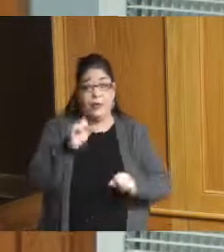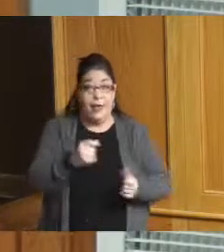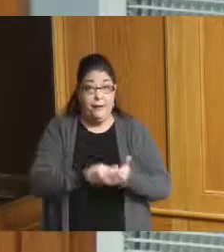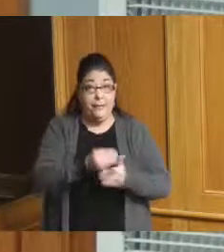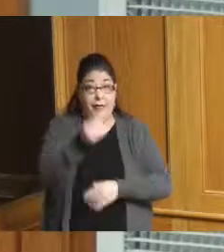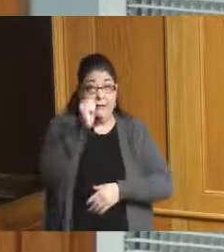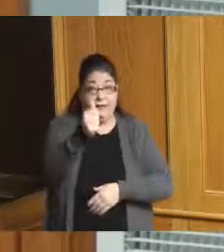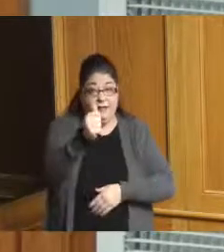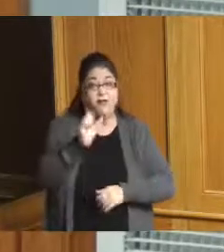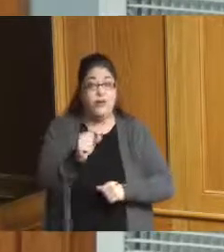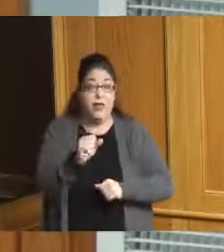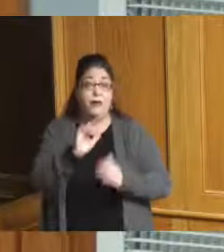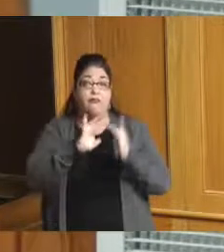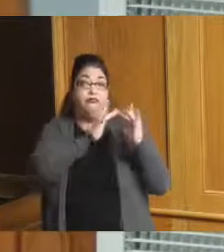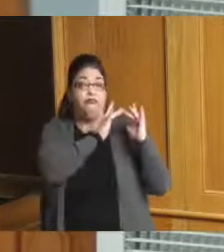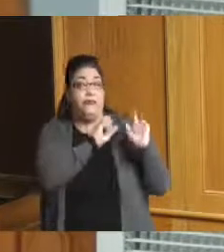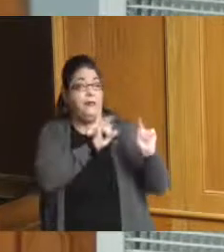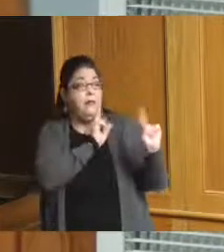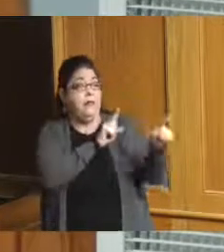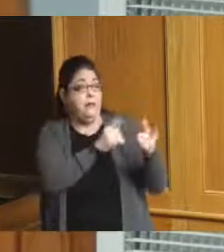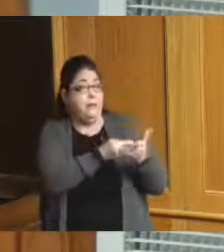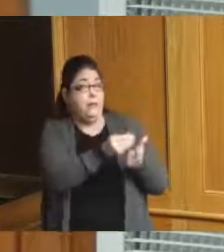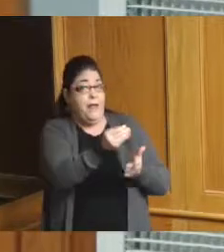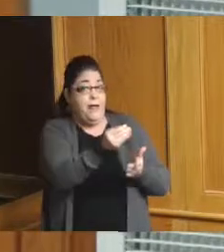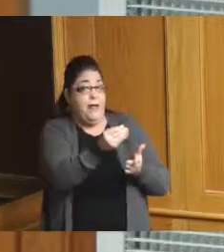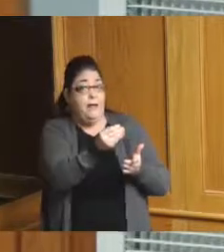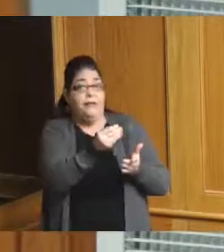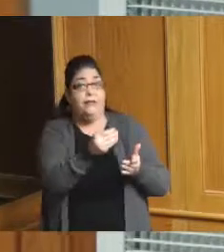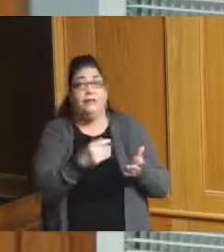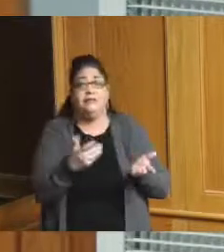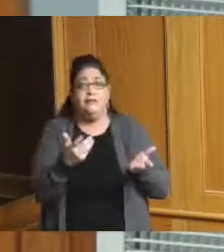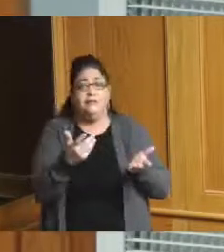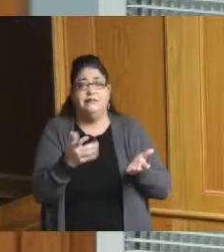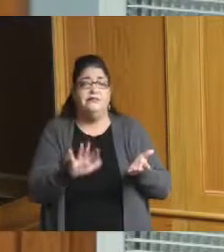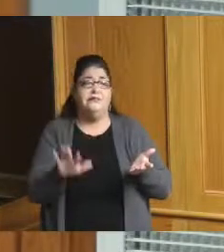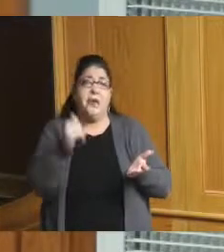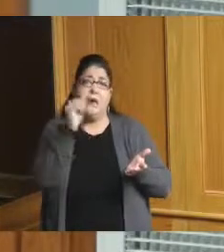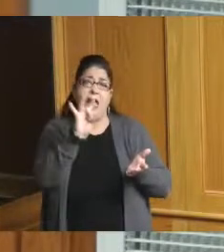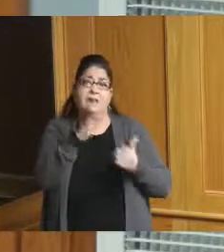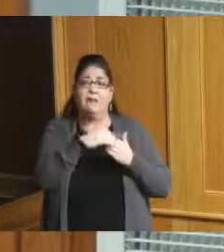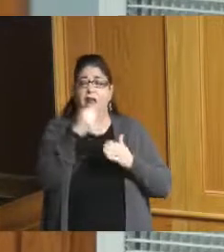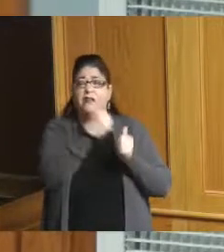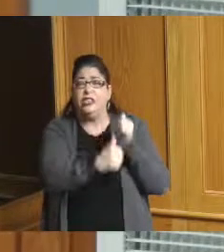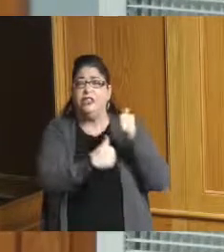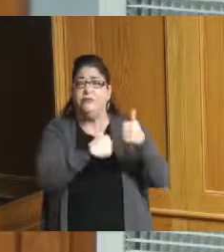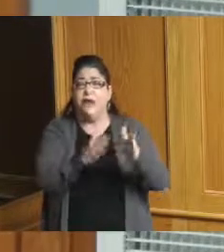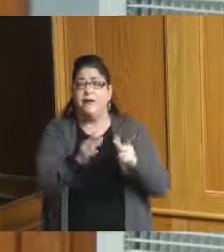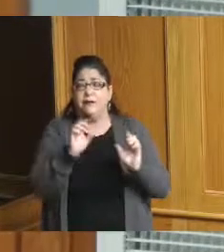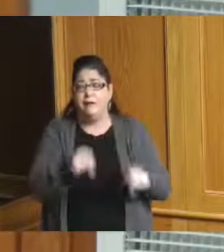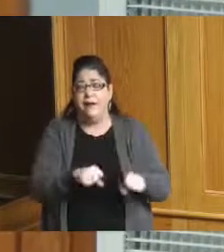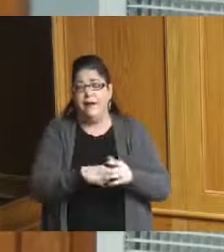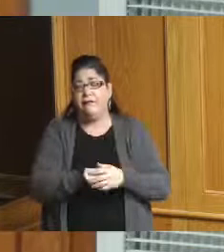online on common online retailers for about 18 dollars a piece and those are legitimate test kits